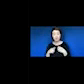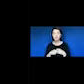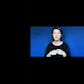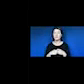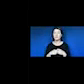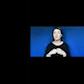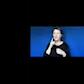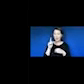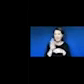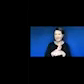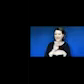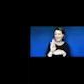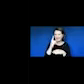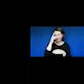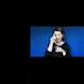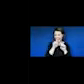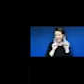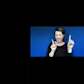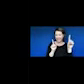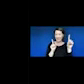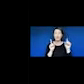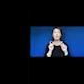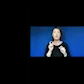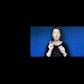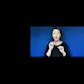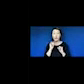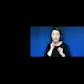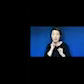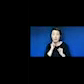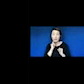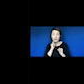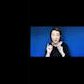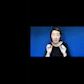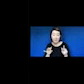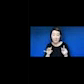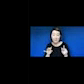as creating interview opportunities for individuals with disabilities, sometimes getting an idea